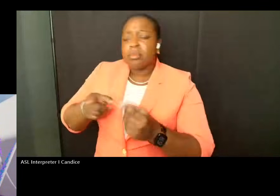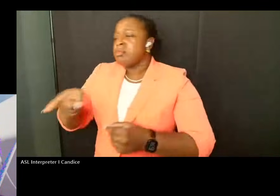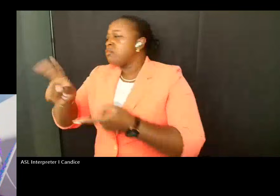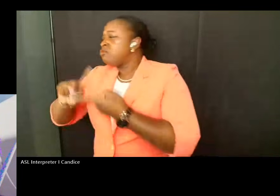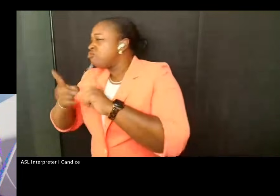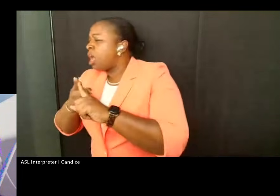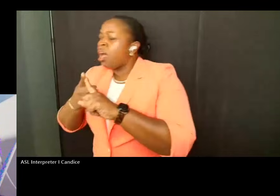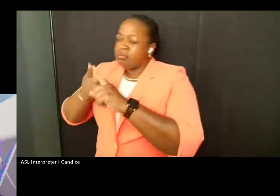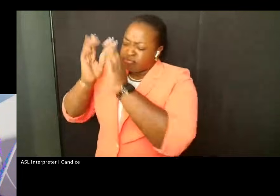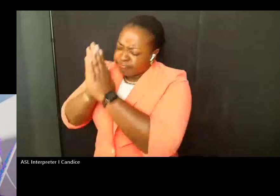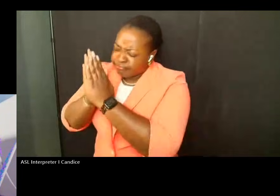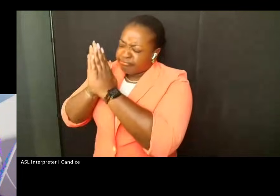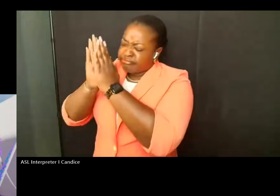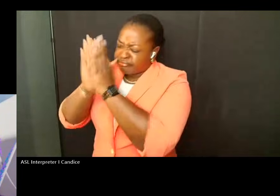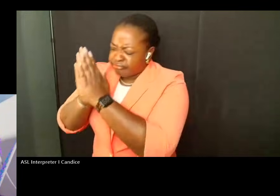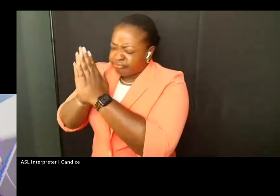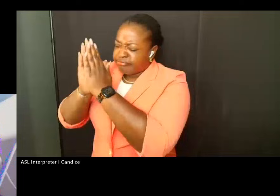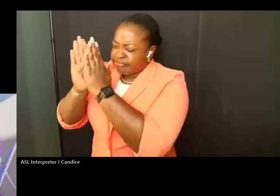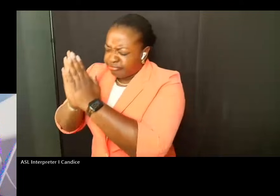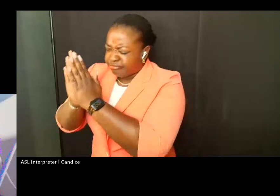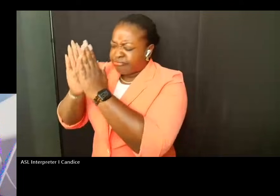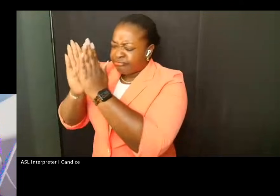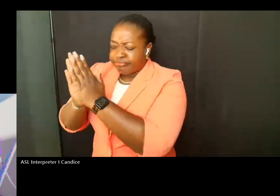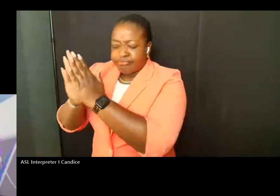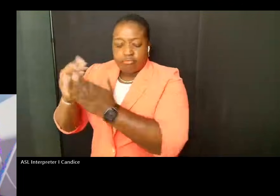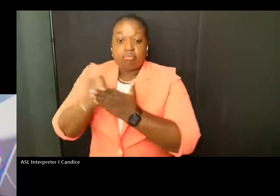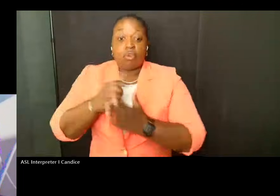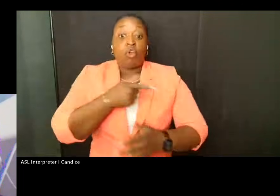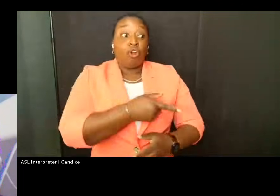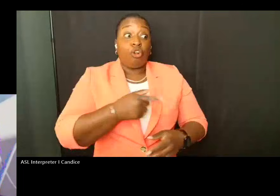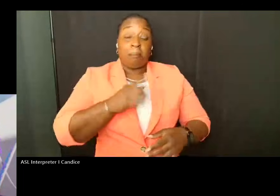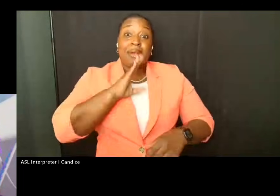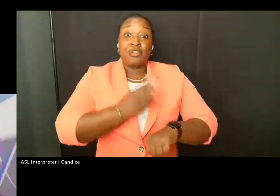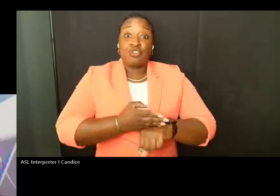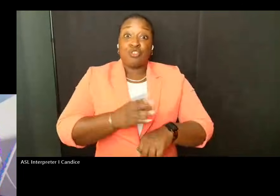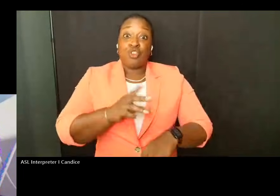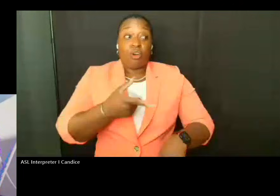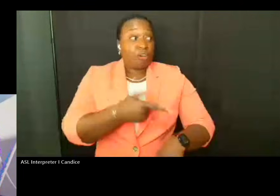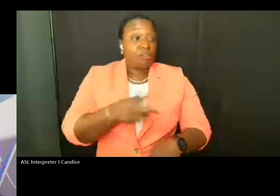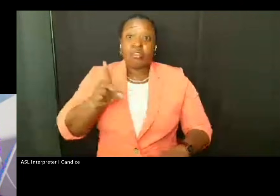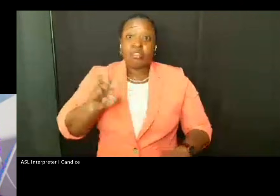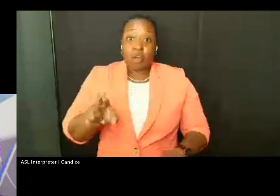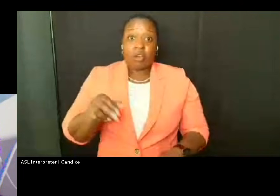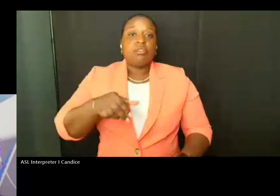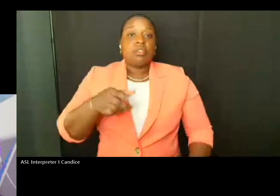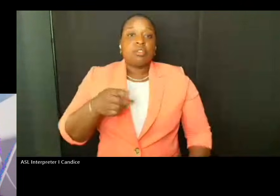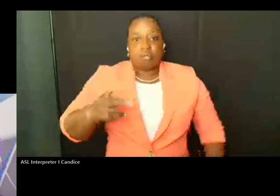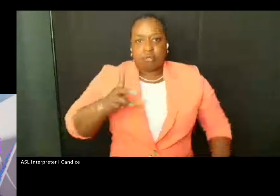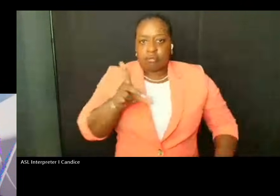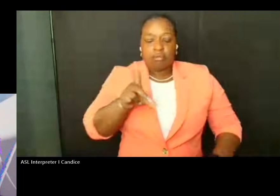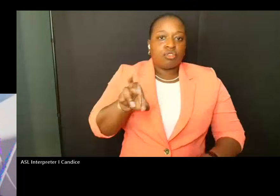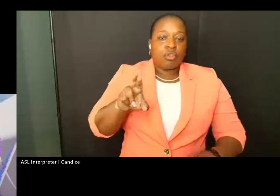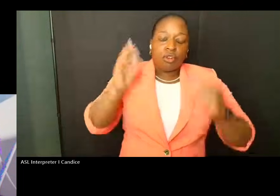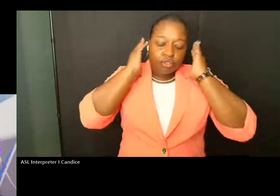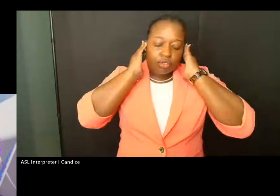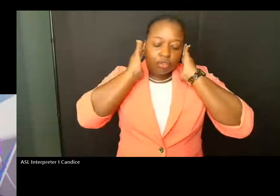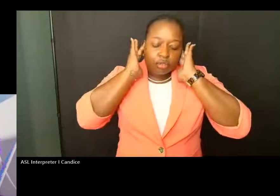But her doctor, Dr. Raj, which is an amazing, amazing doctor,